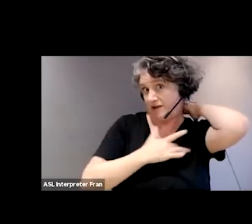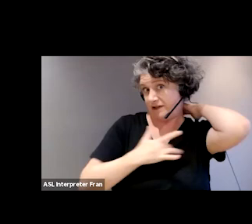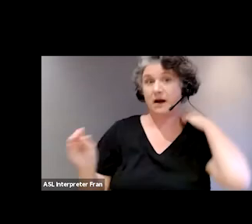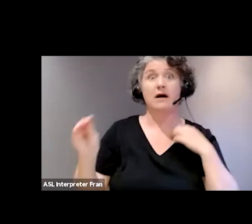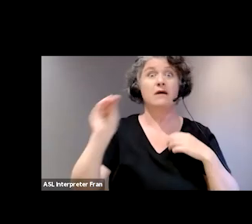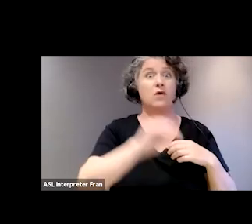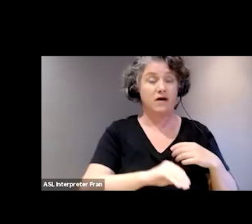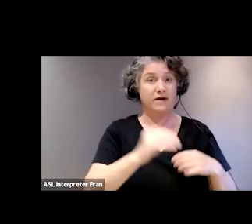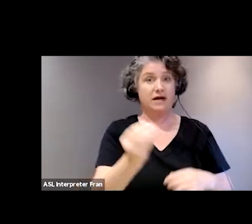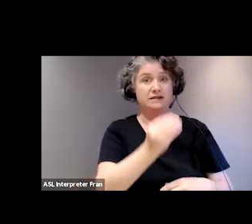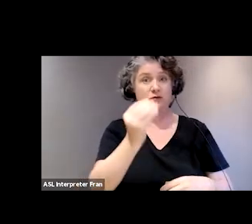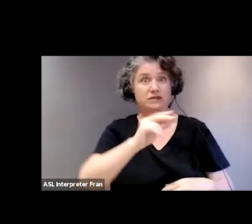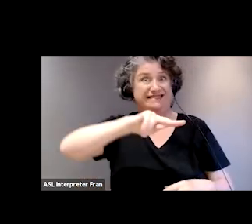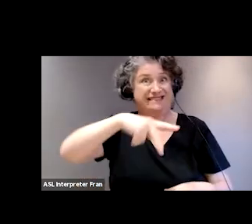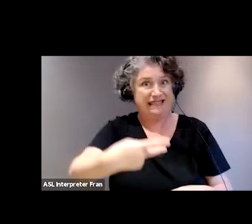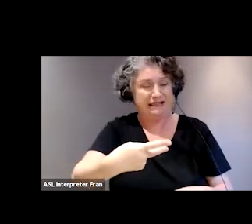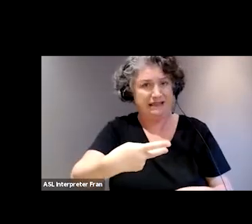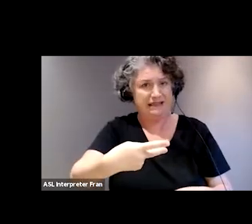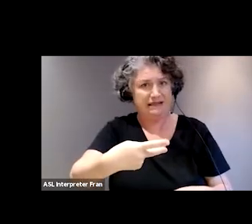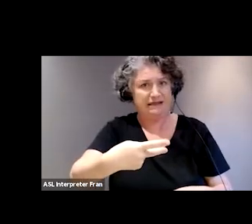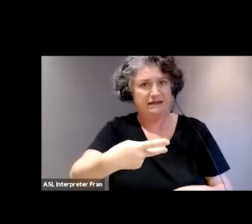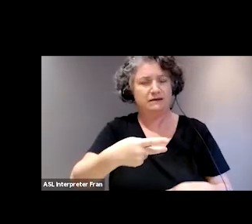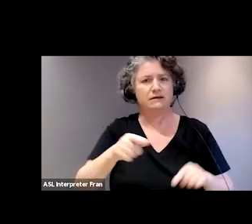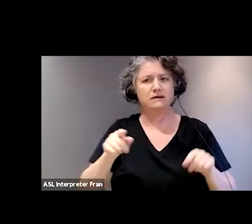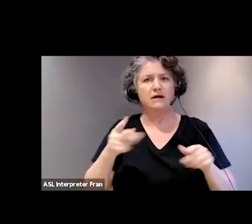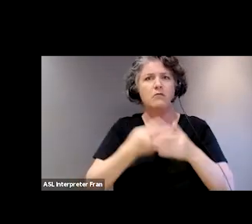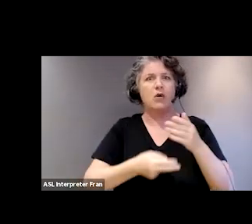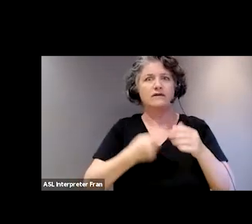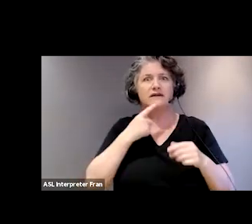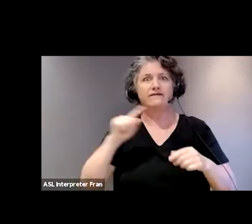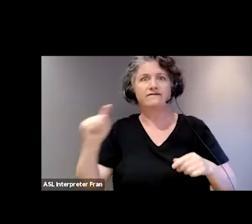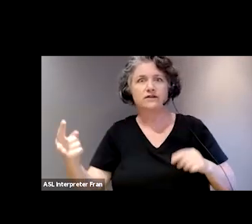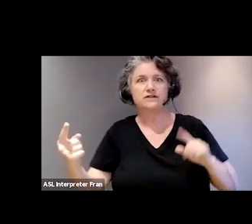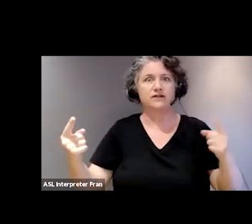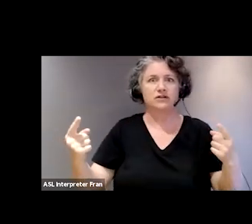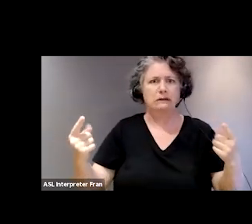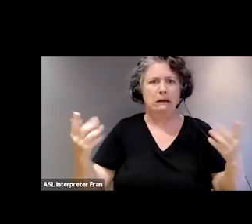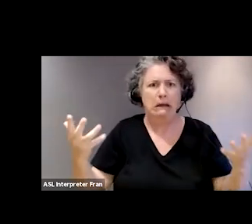This